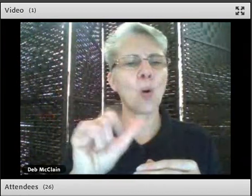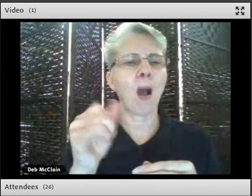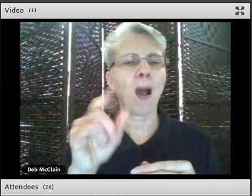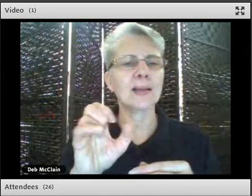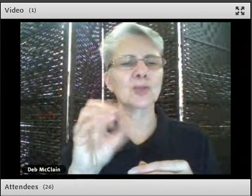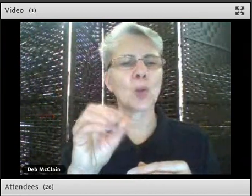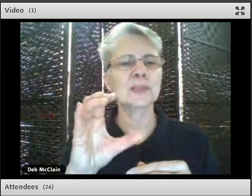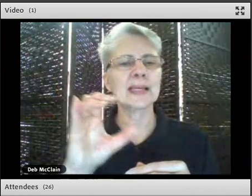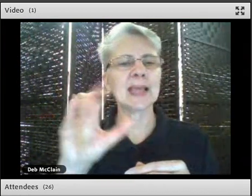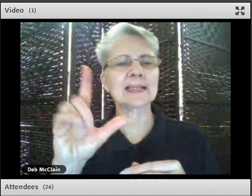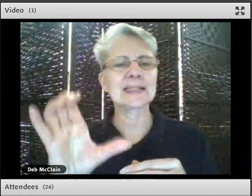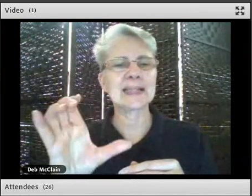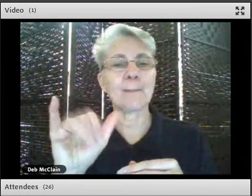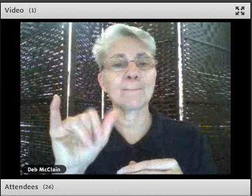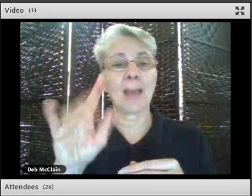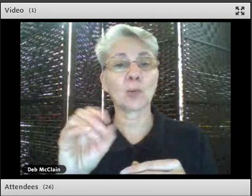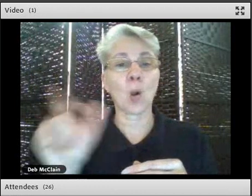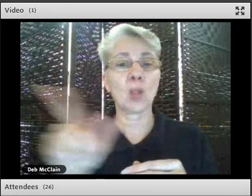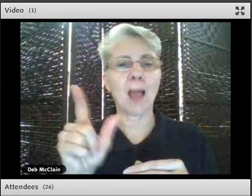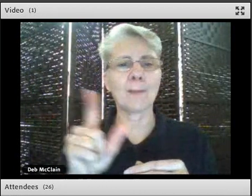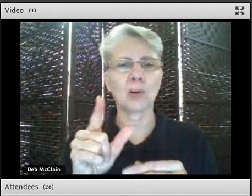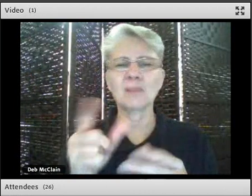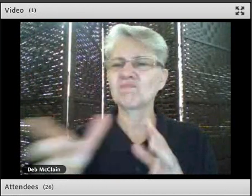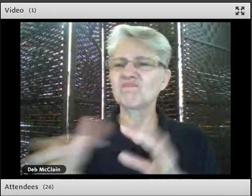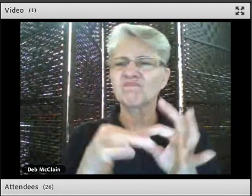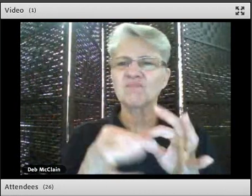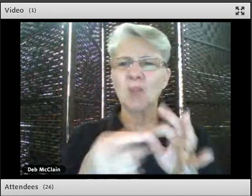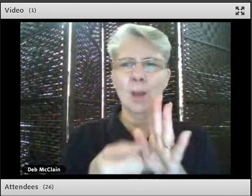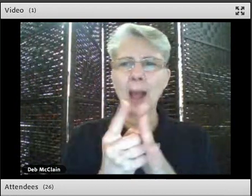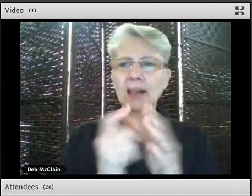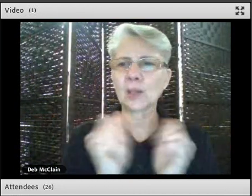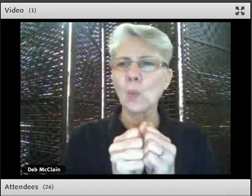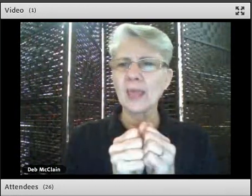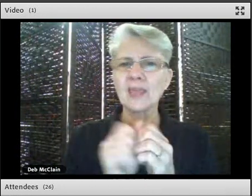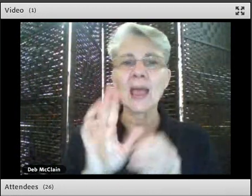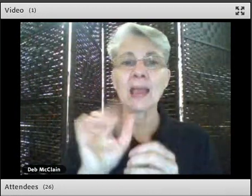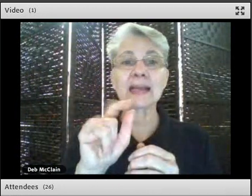when you install it, so it's an easy thing to set up.